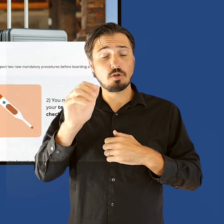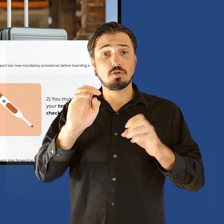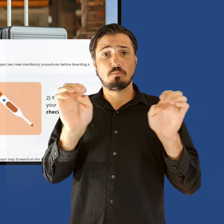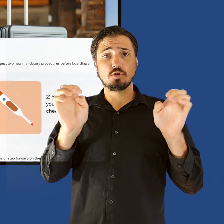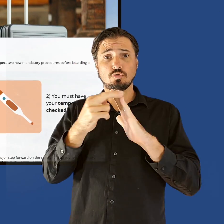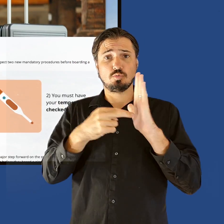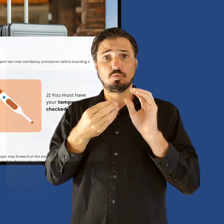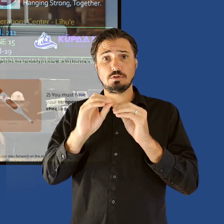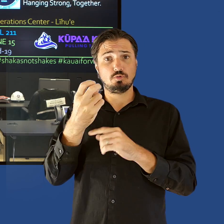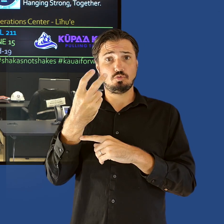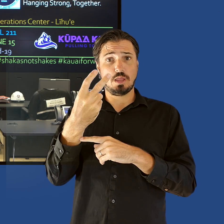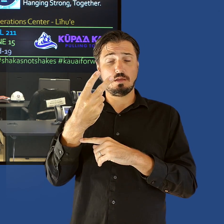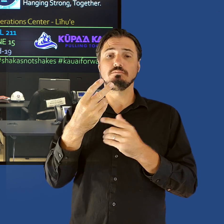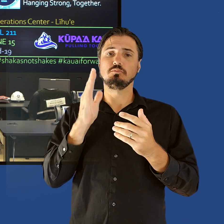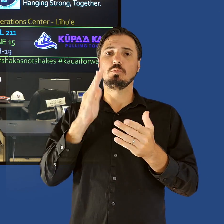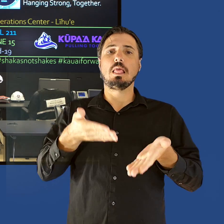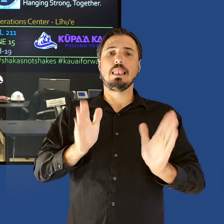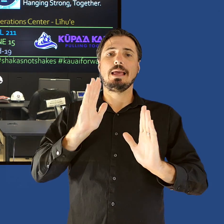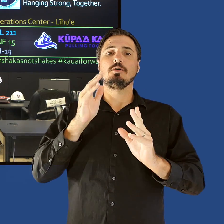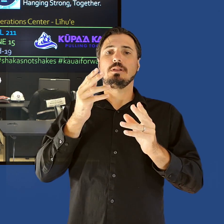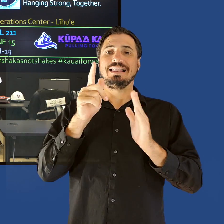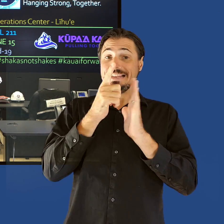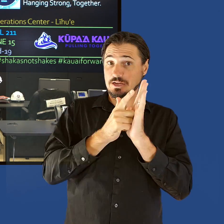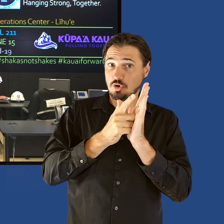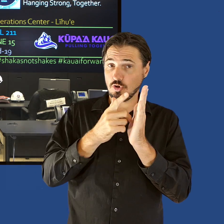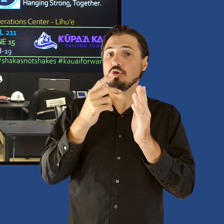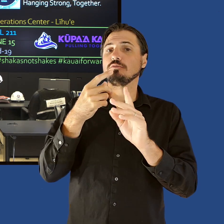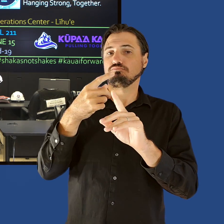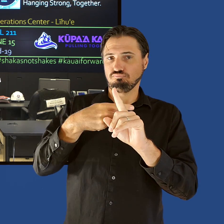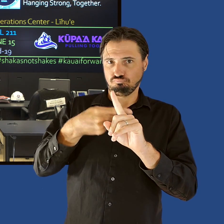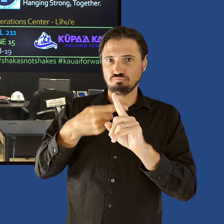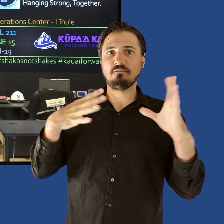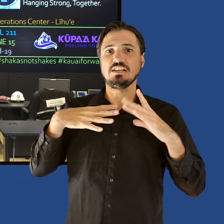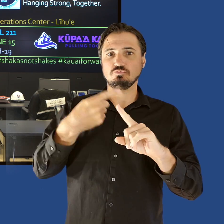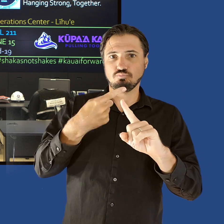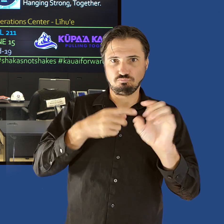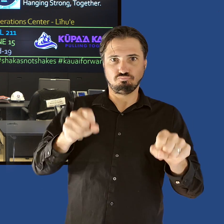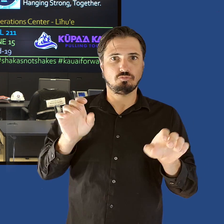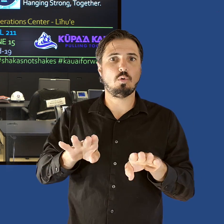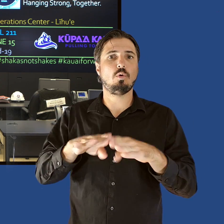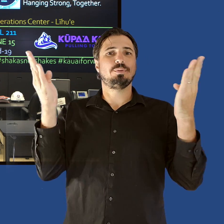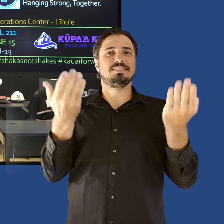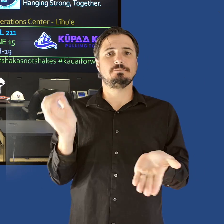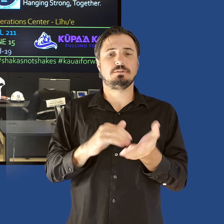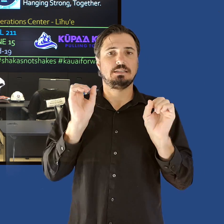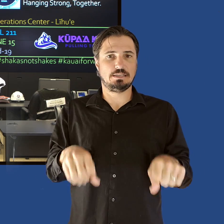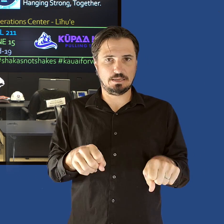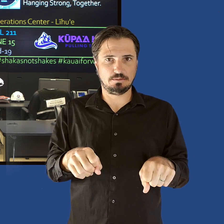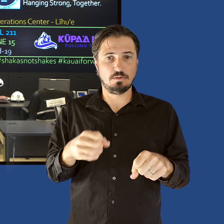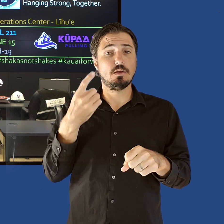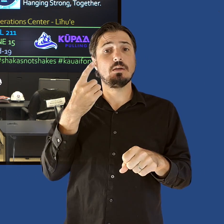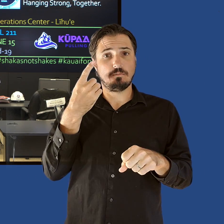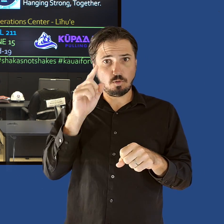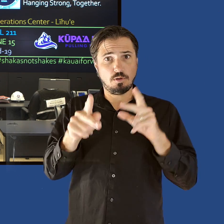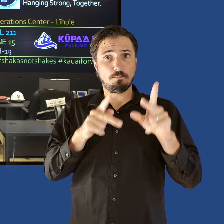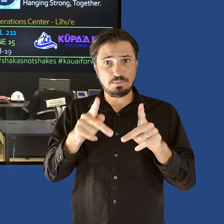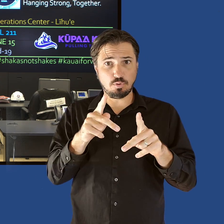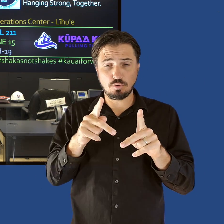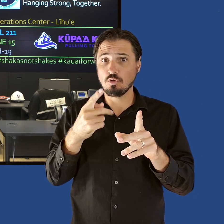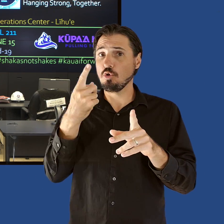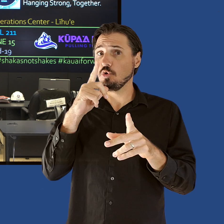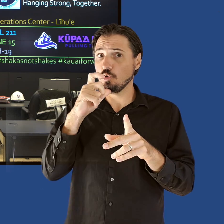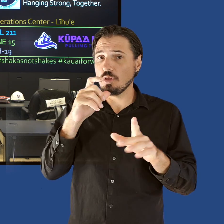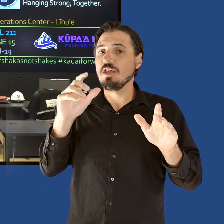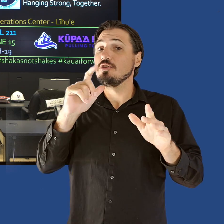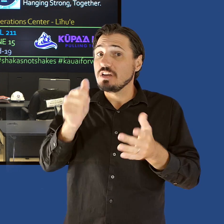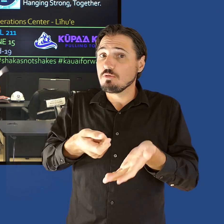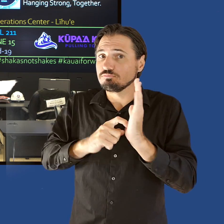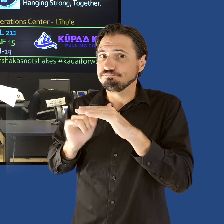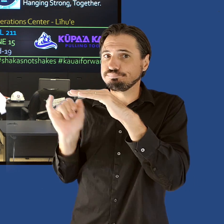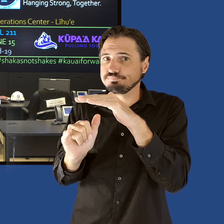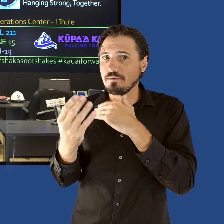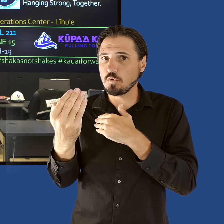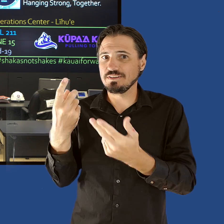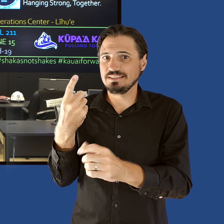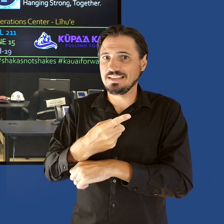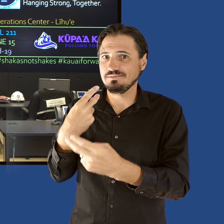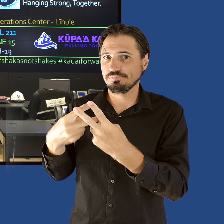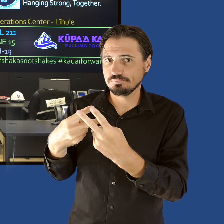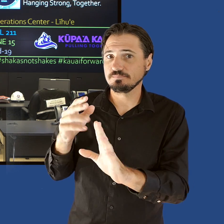Also tomorrow, our Emergency Rule 12 allows the reopening of legal short-term rentals, transient vacation rentals and homestays for people who are not subject to quarantine.